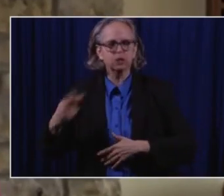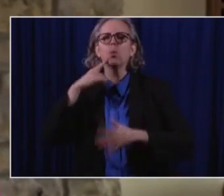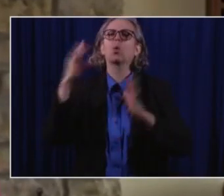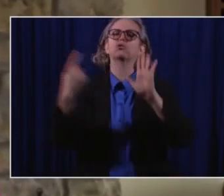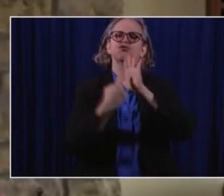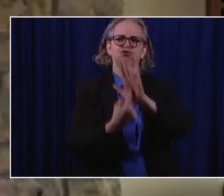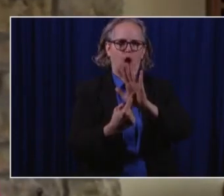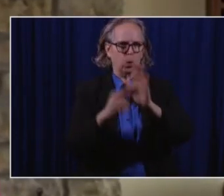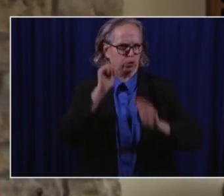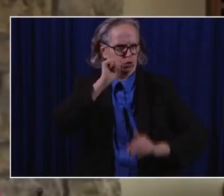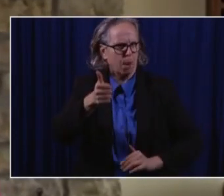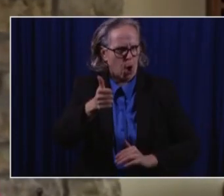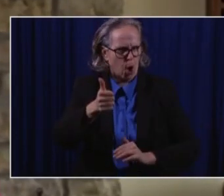or travel advisory normally